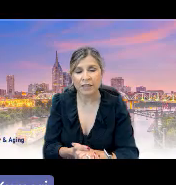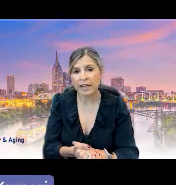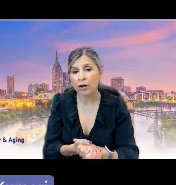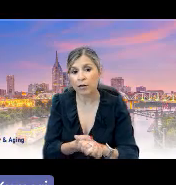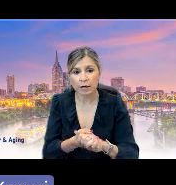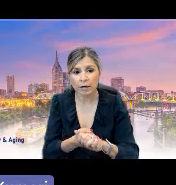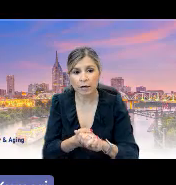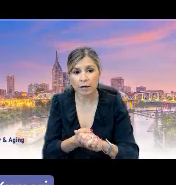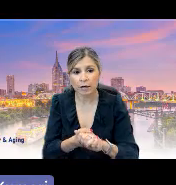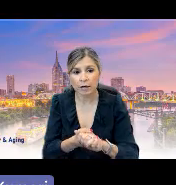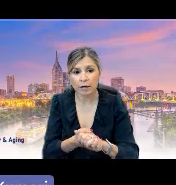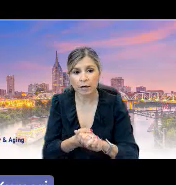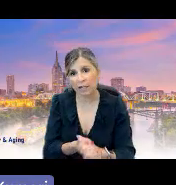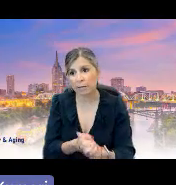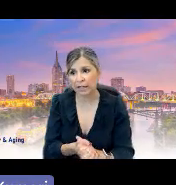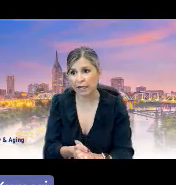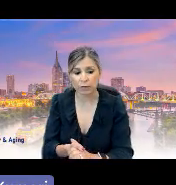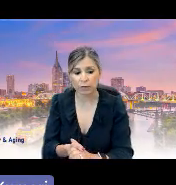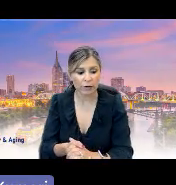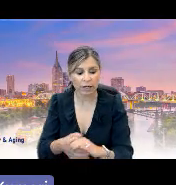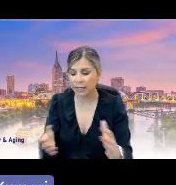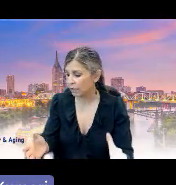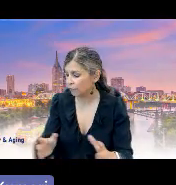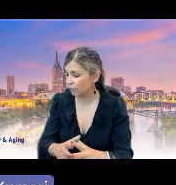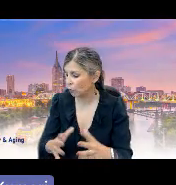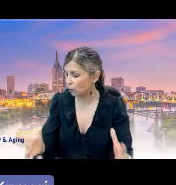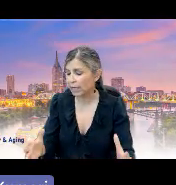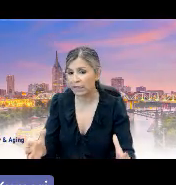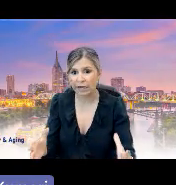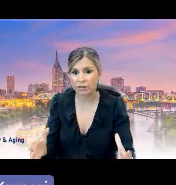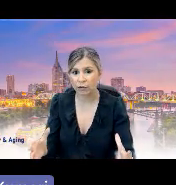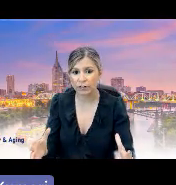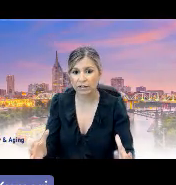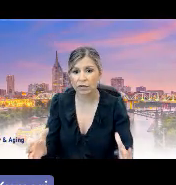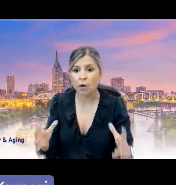And they are not enrolled in Medicaid, so they're not getting full Medicaid Services.